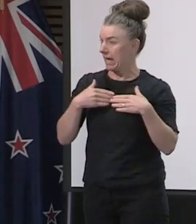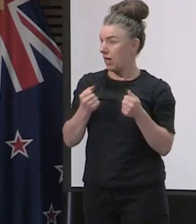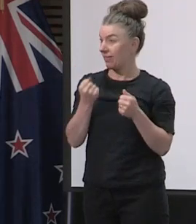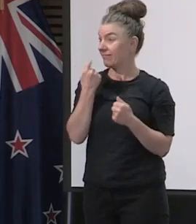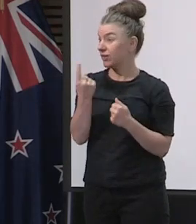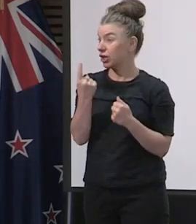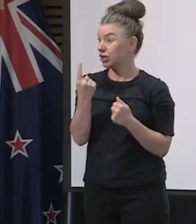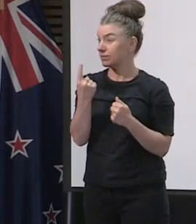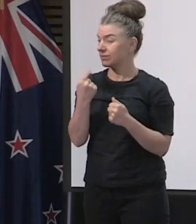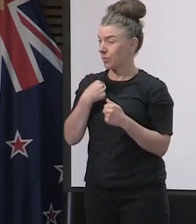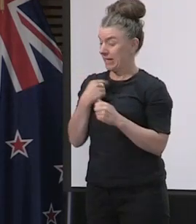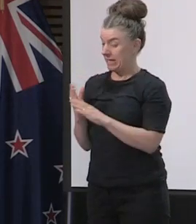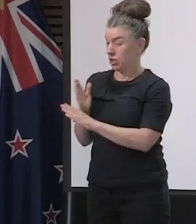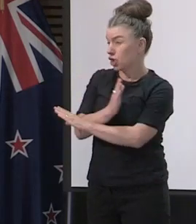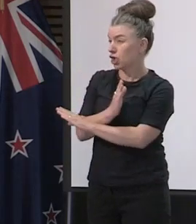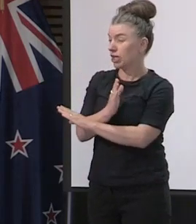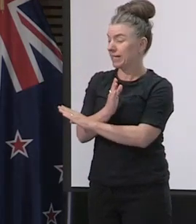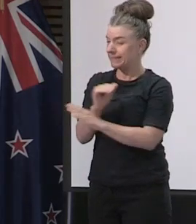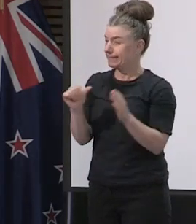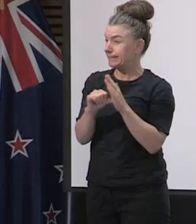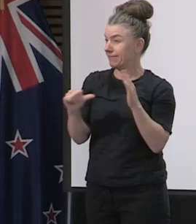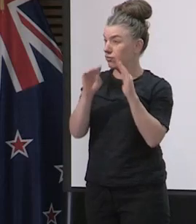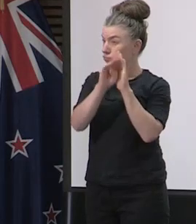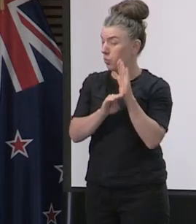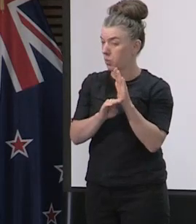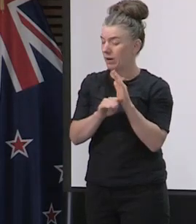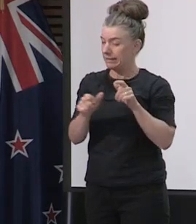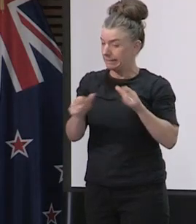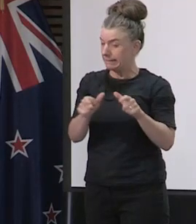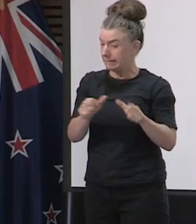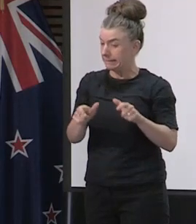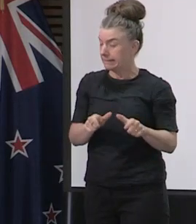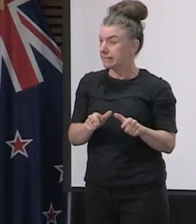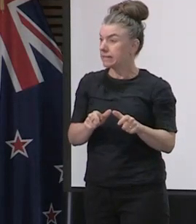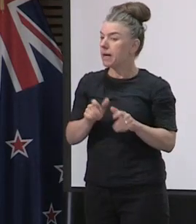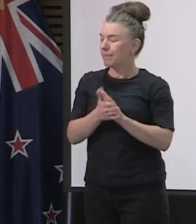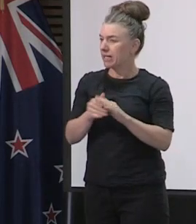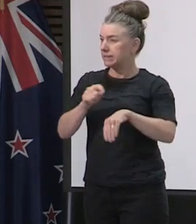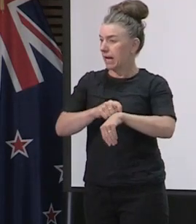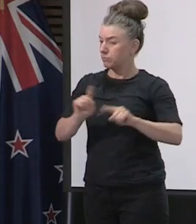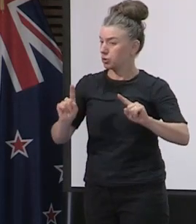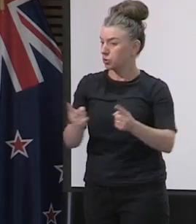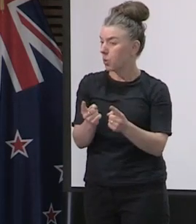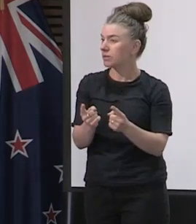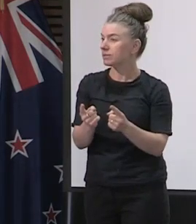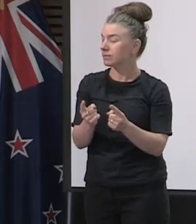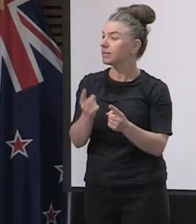the virus was always going to be a strong health response.